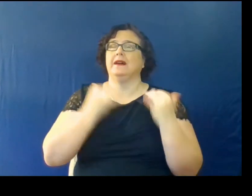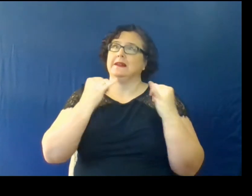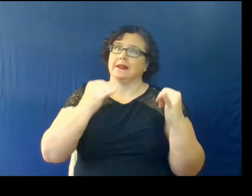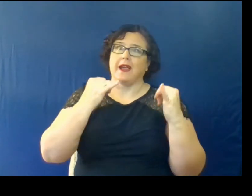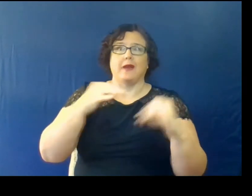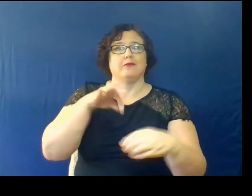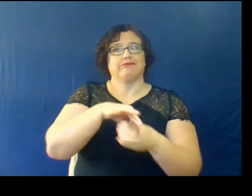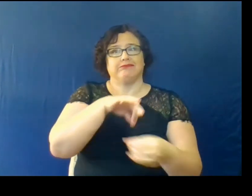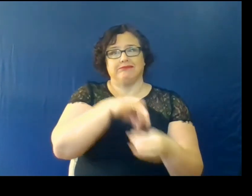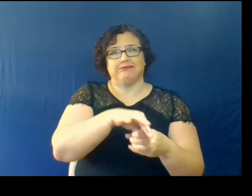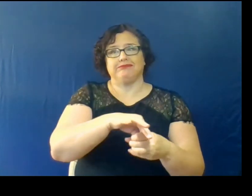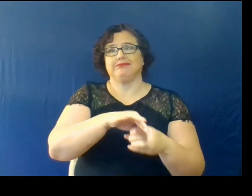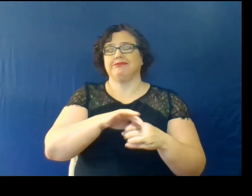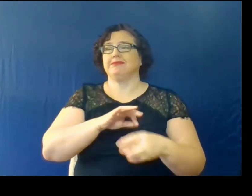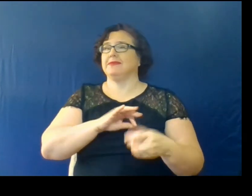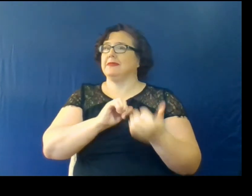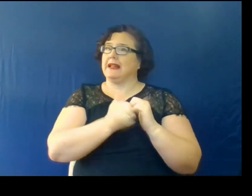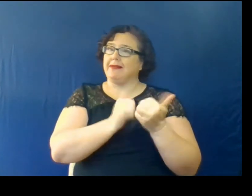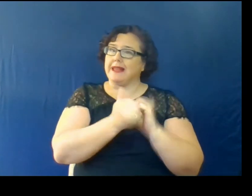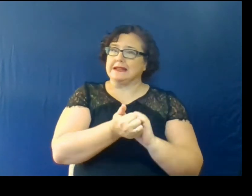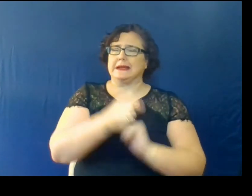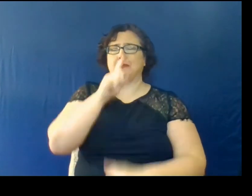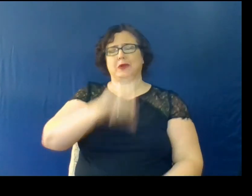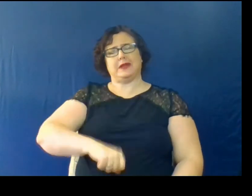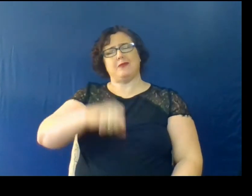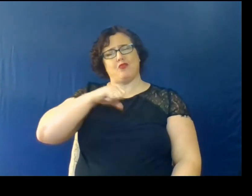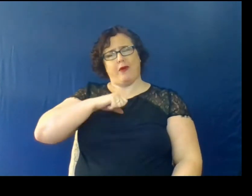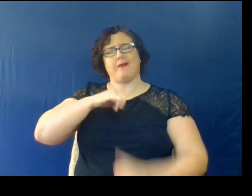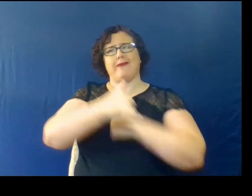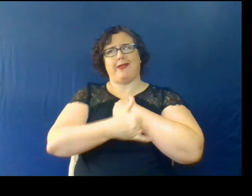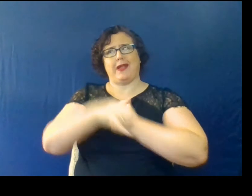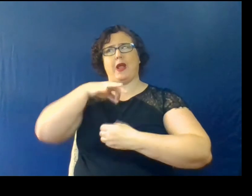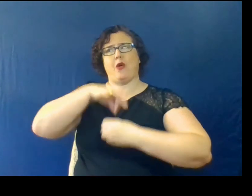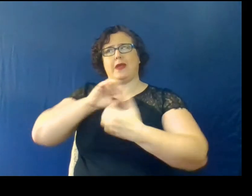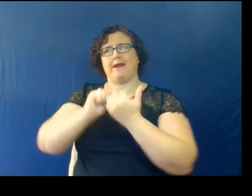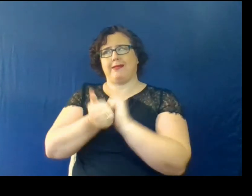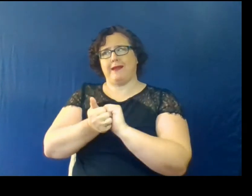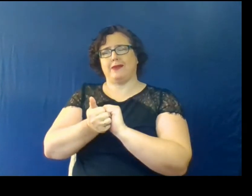of the way the county election officials and the average people that work the polls have stepped up